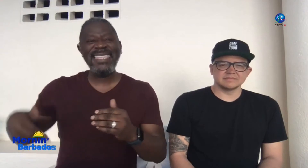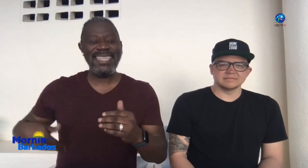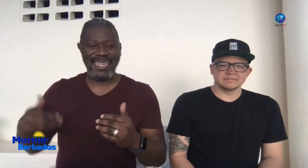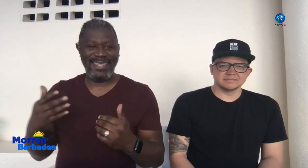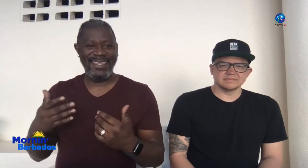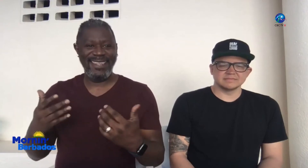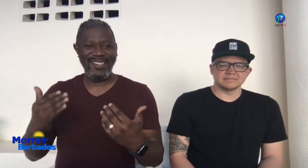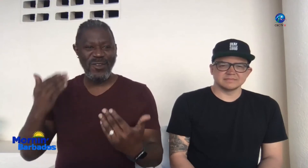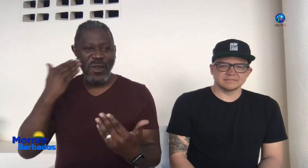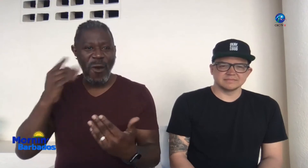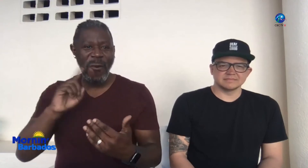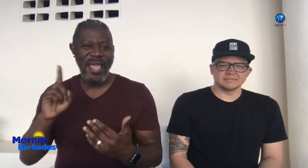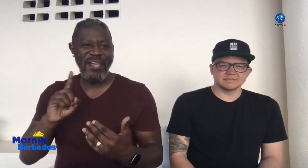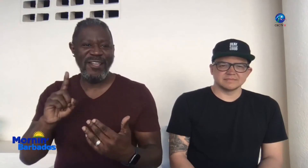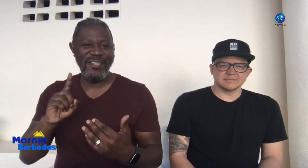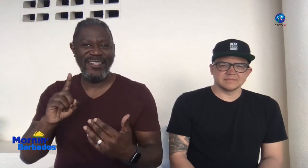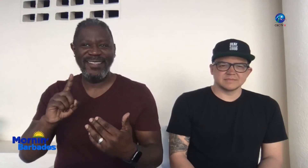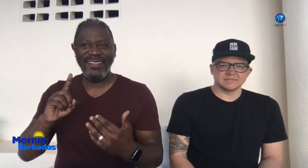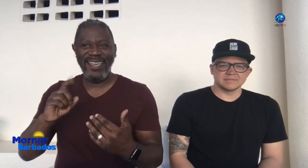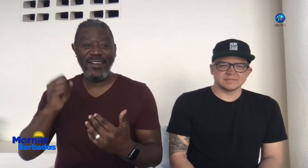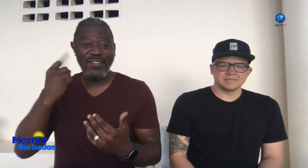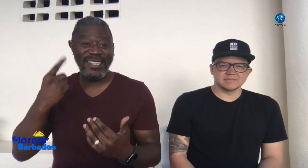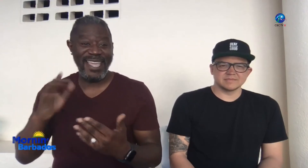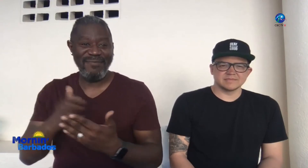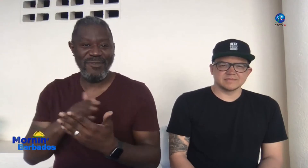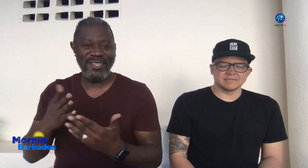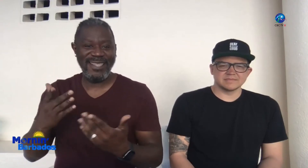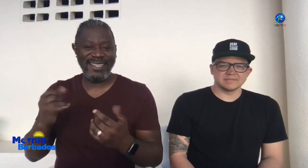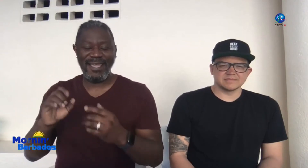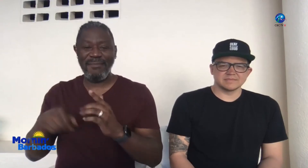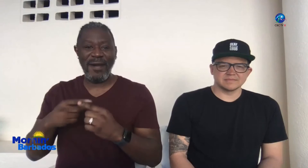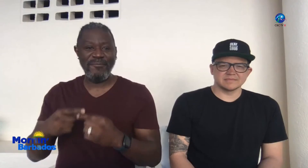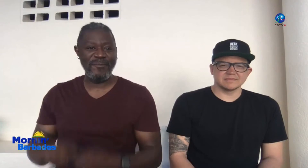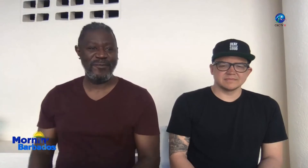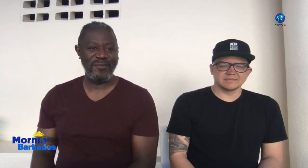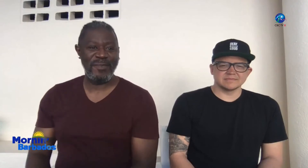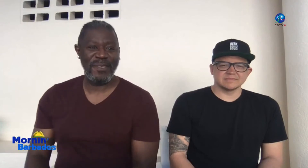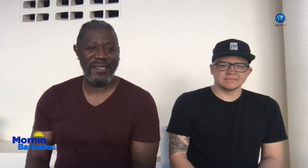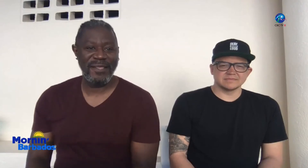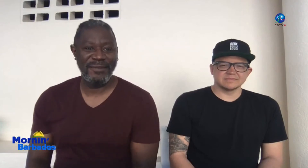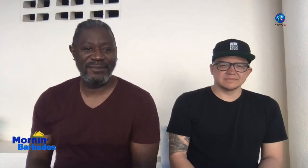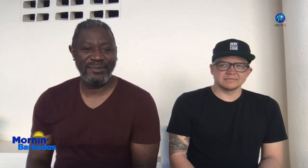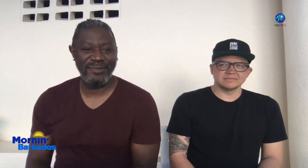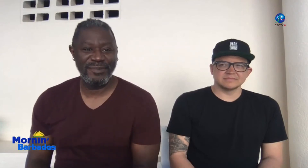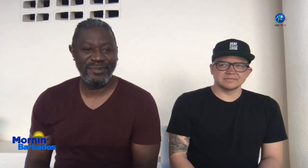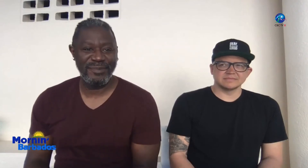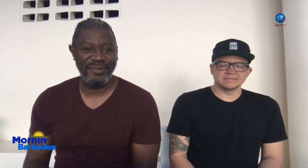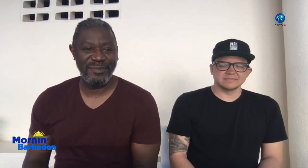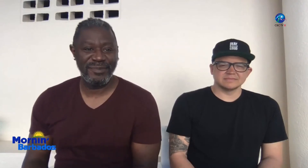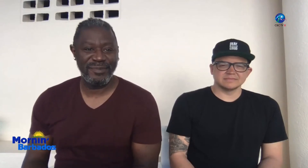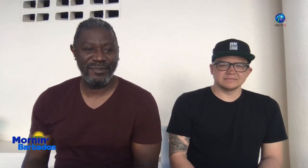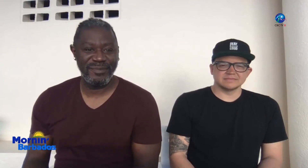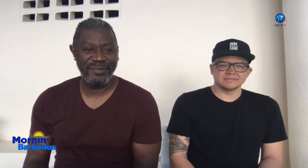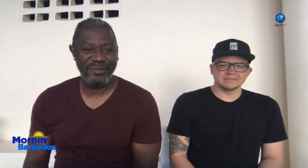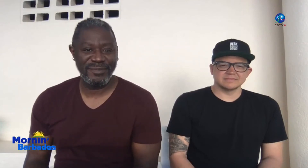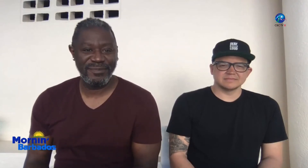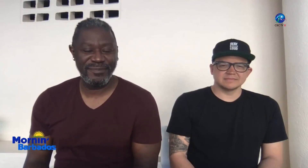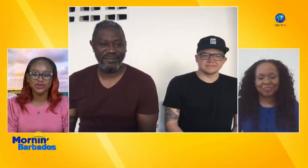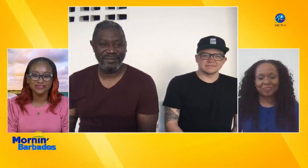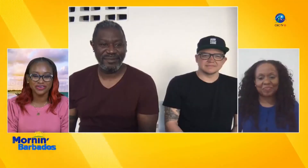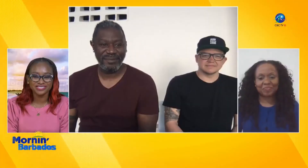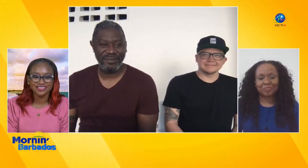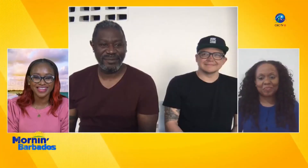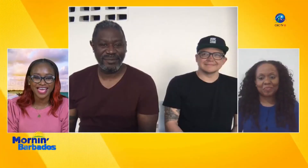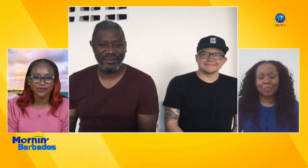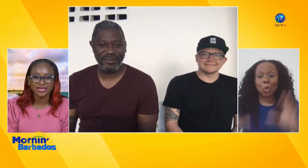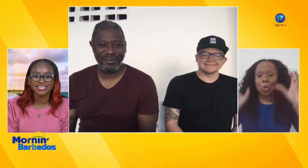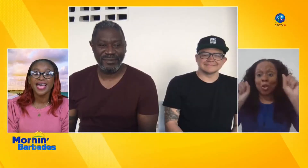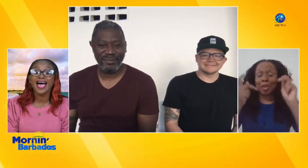instant you know where and understand the music is about and as we say music is a universal language